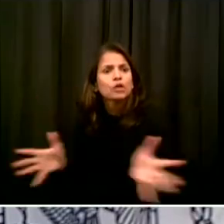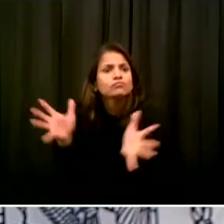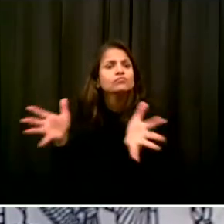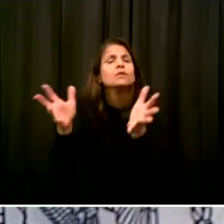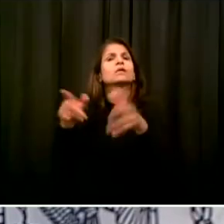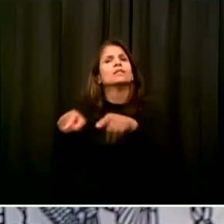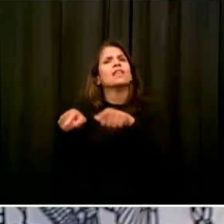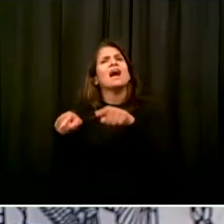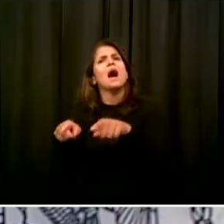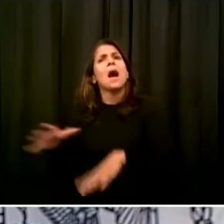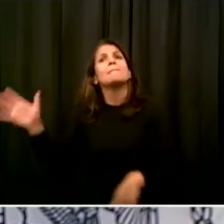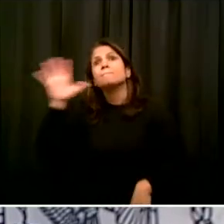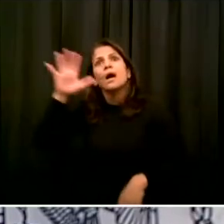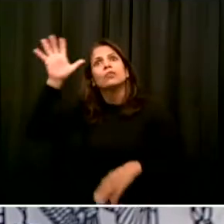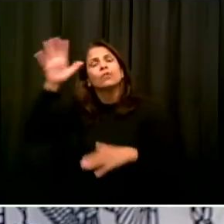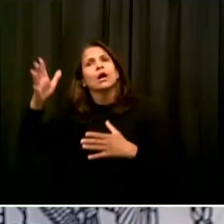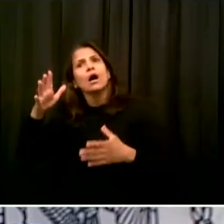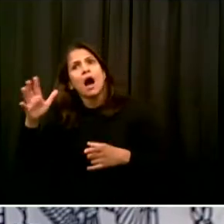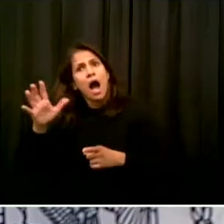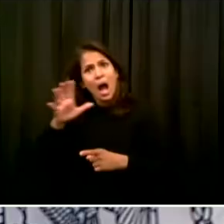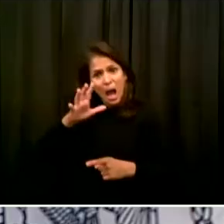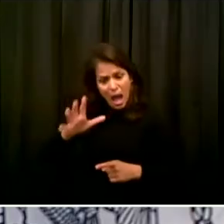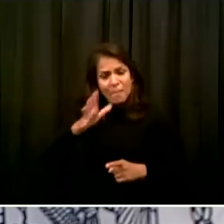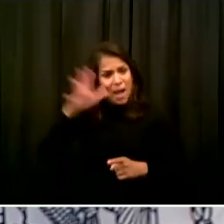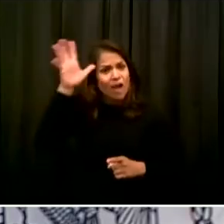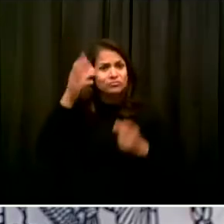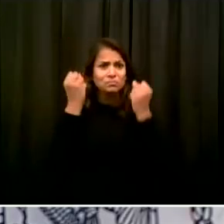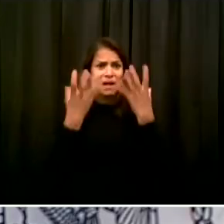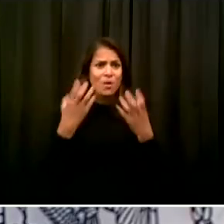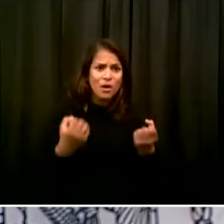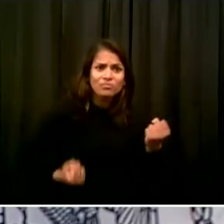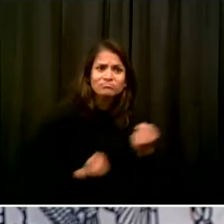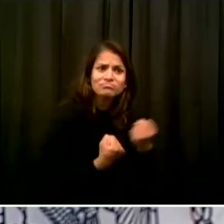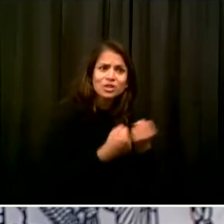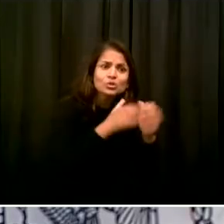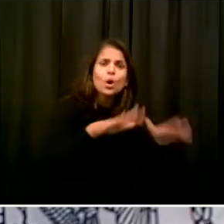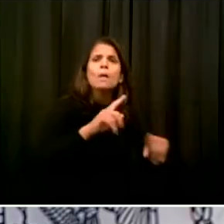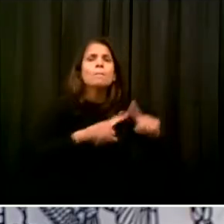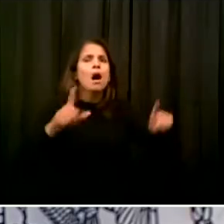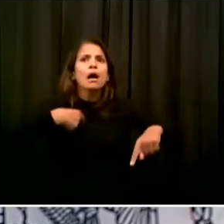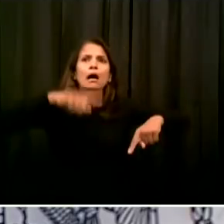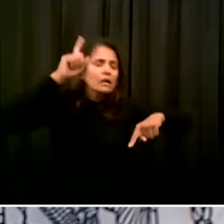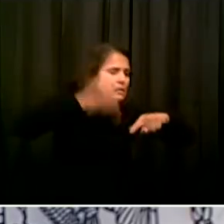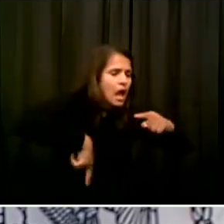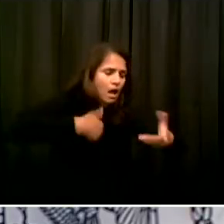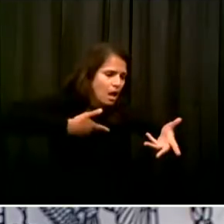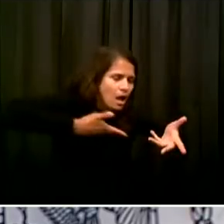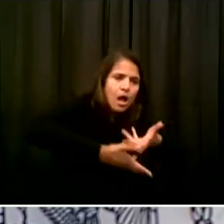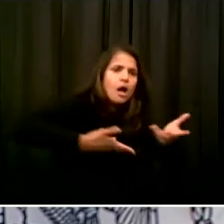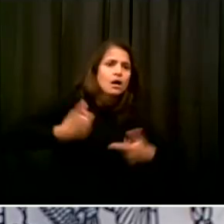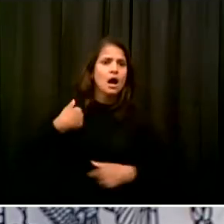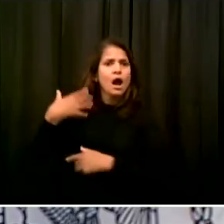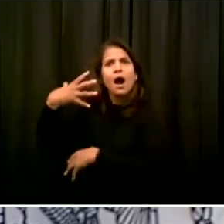A PROFESSIONAL EDUCATOR. THERE ARE MANY PARENTS WHO WANT TO PSUPORT THEIR